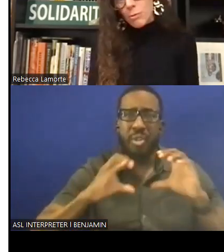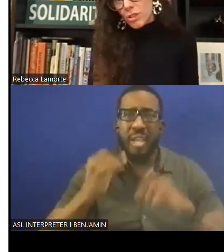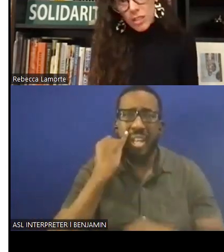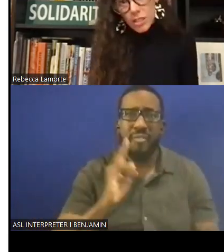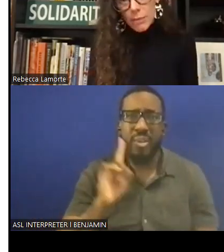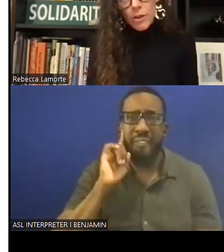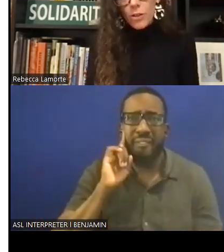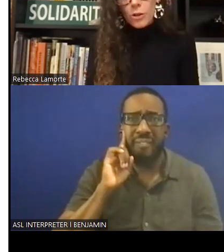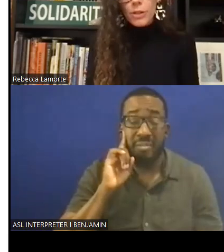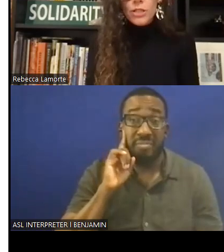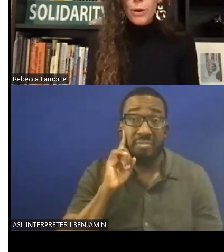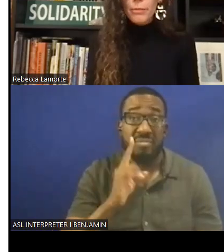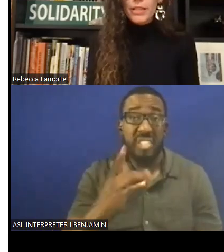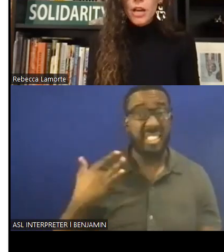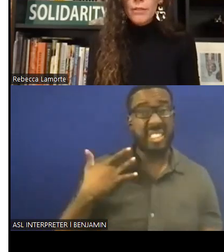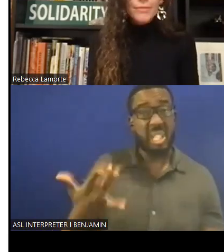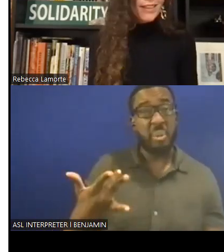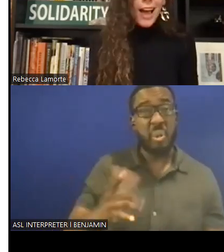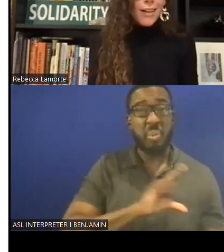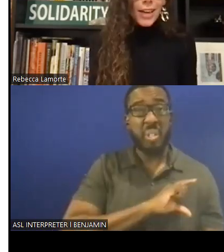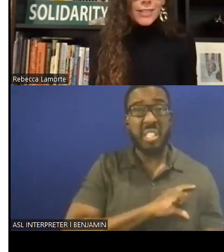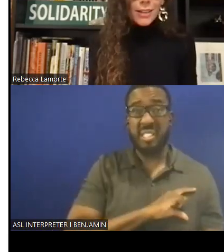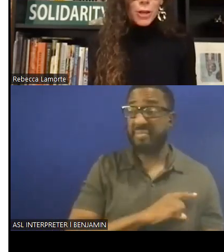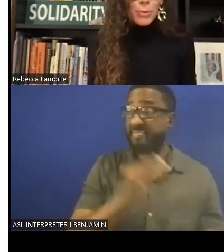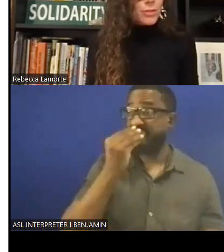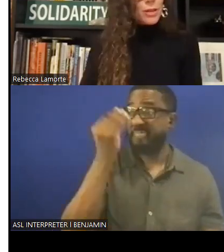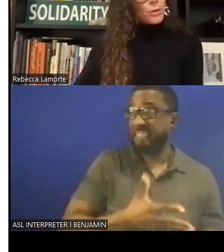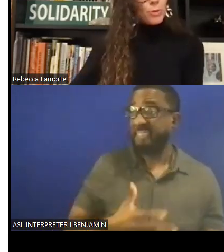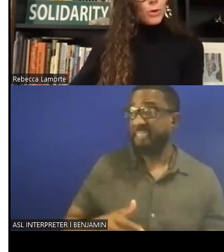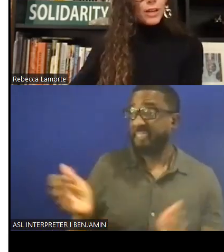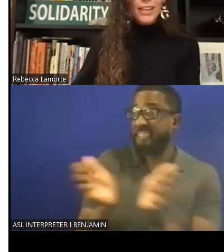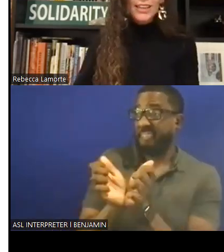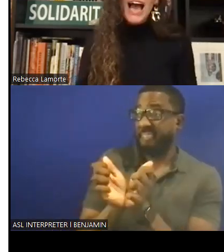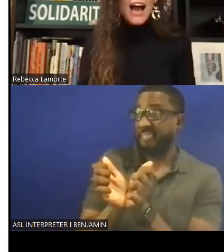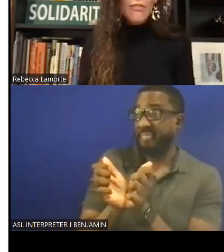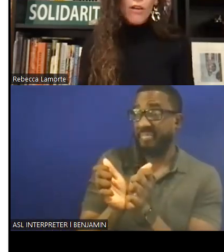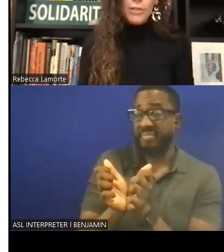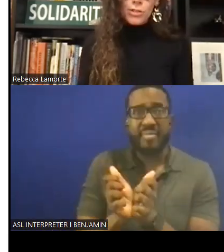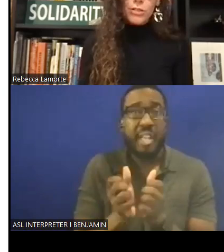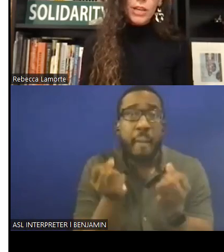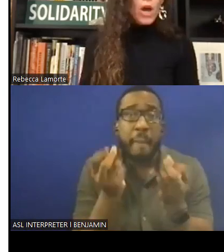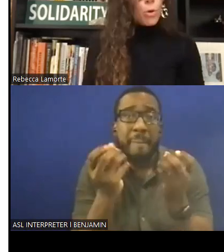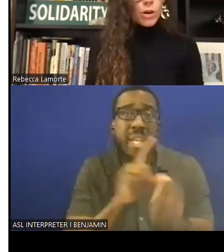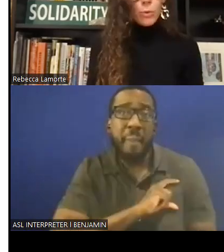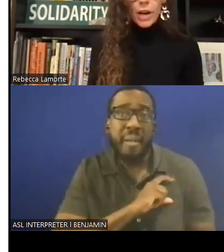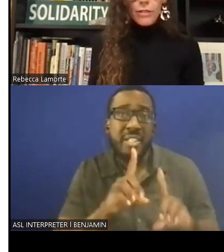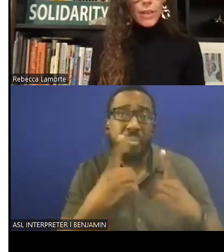and I'm sure it's the same for other police departments, didn't have ASL interpreters they were deploying. They didn't have officers that were aware of this